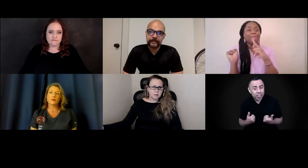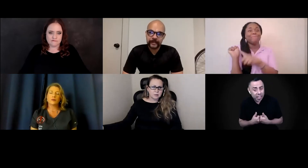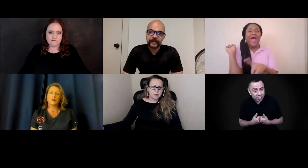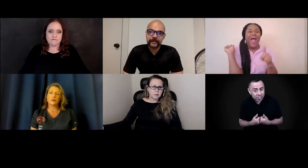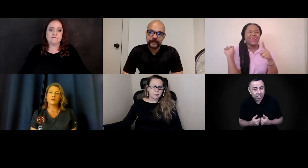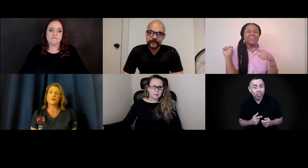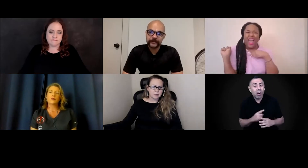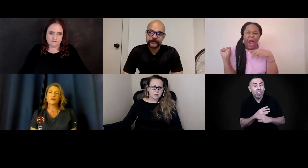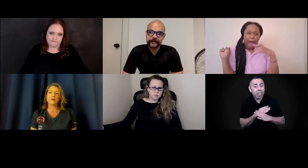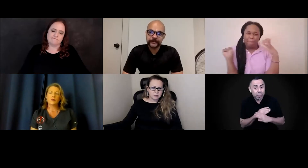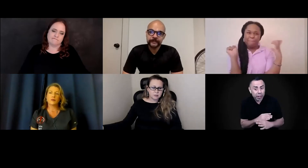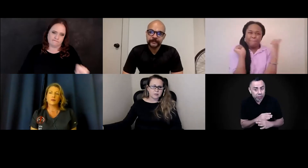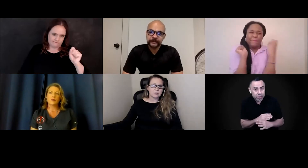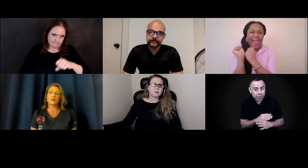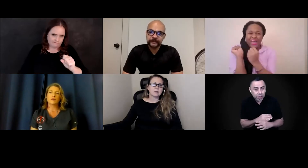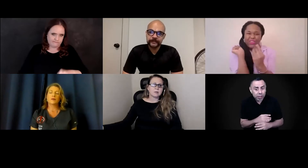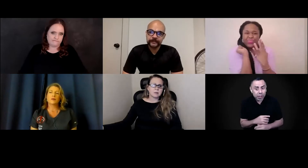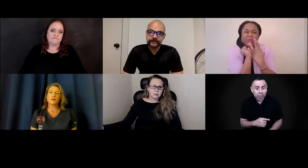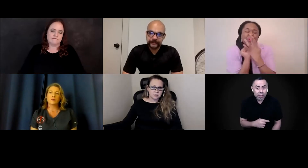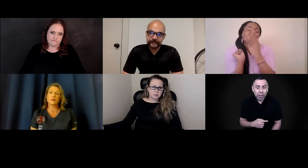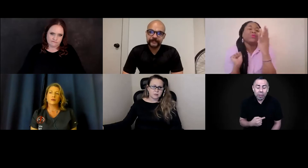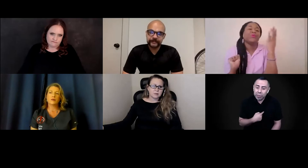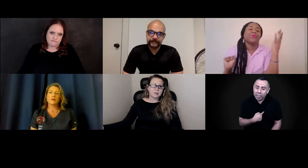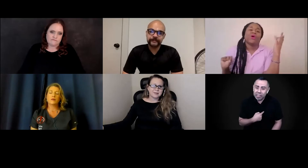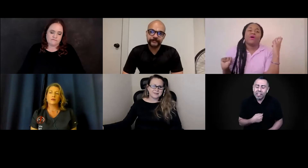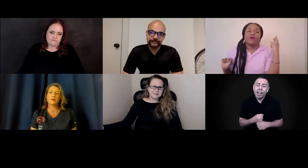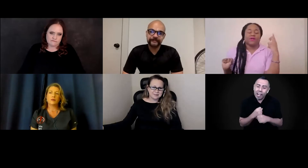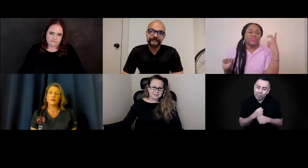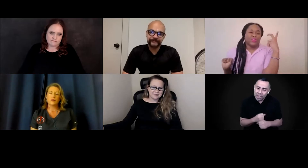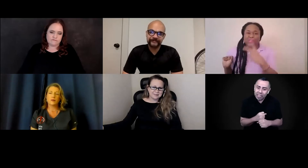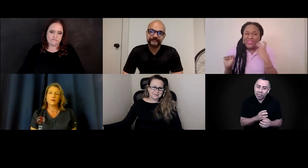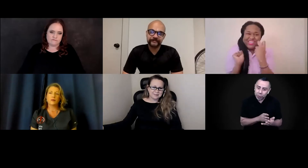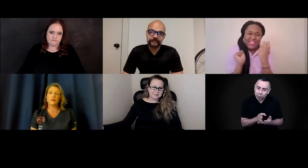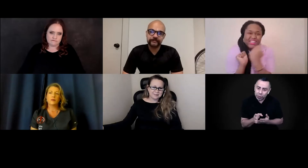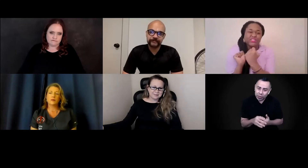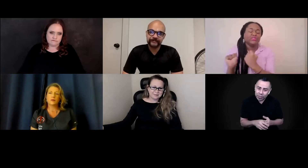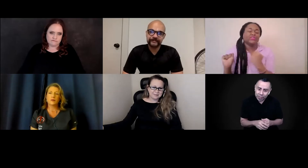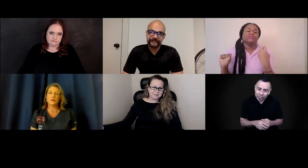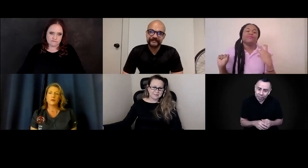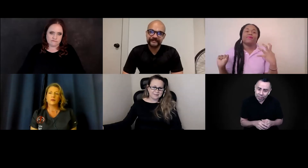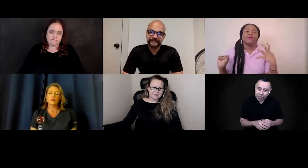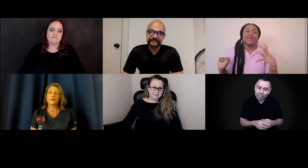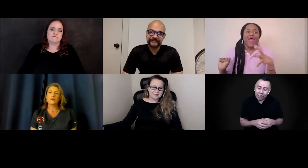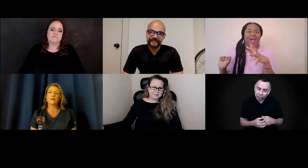There are a lot of challenges and a lot of barriers, but I'm making it through.